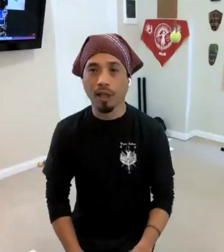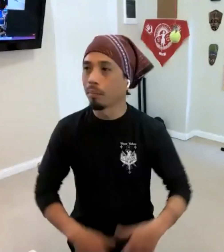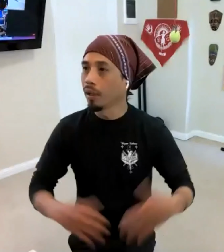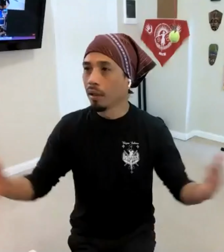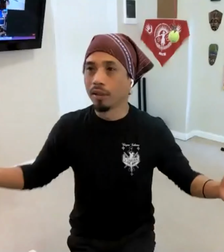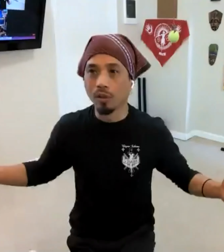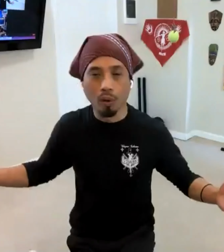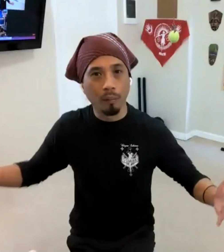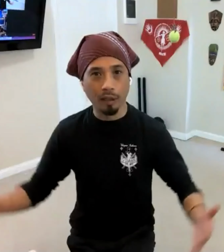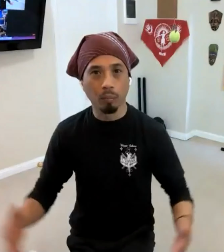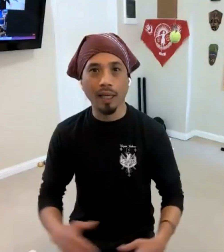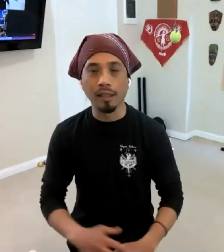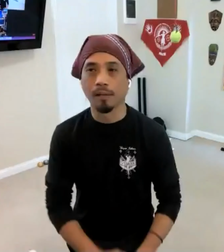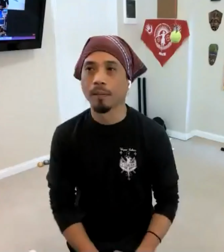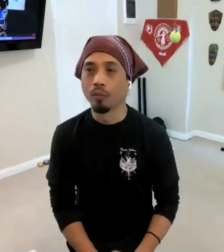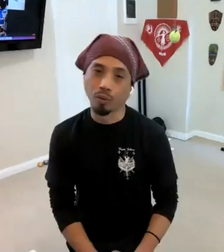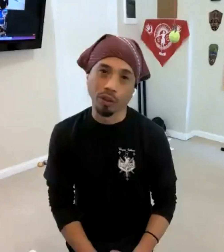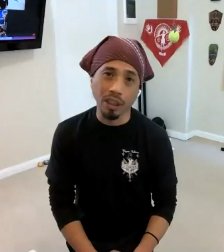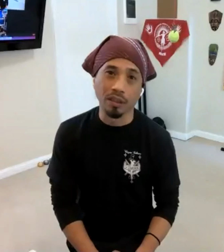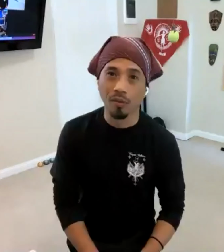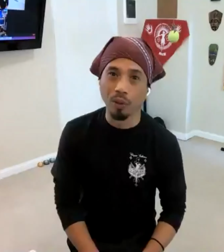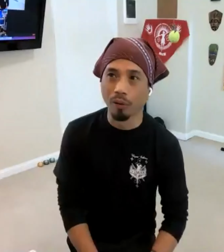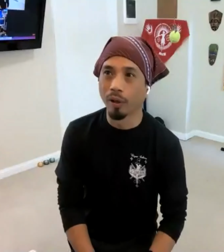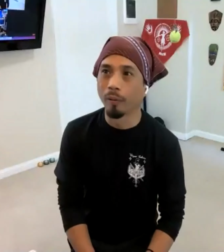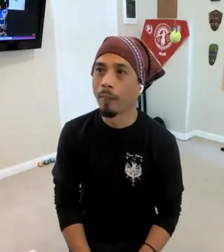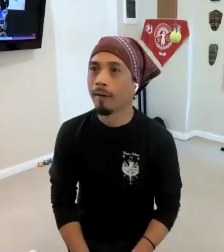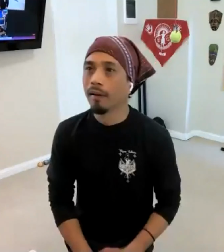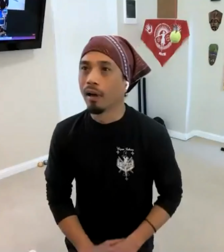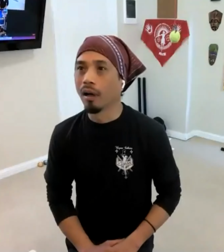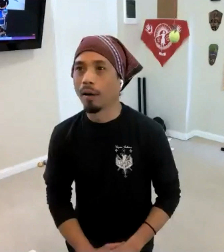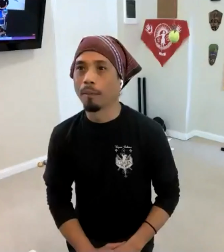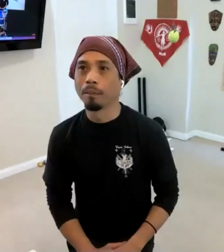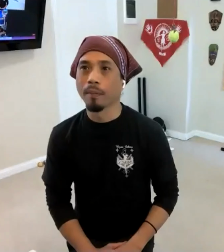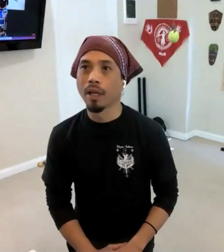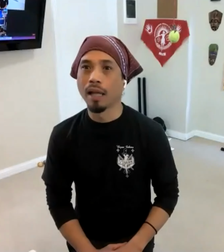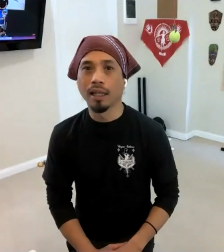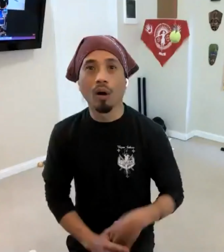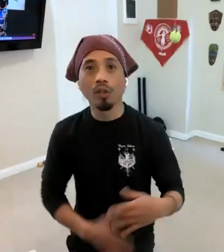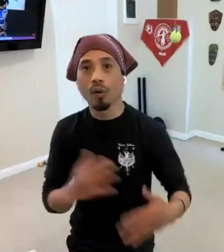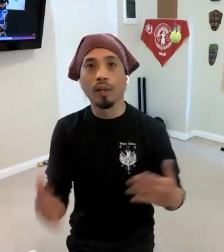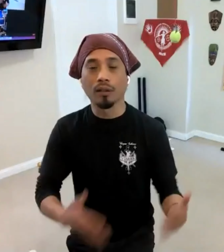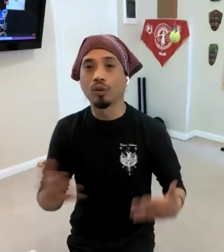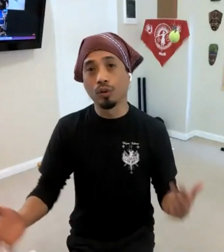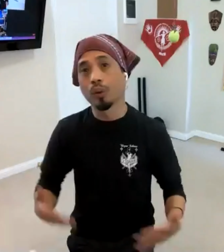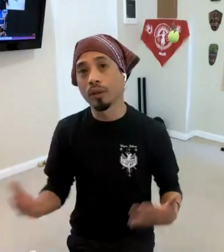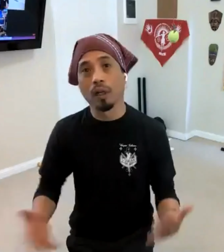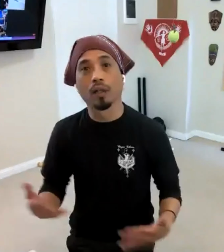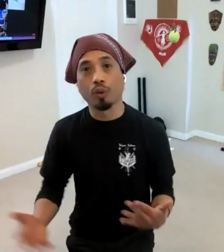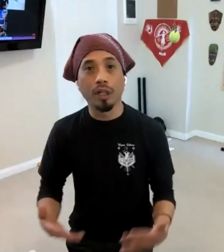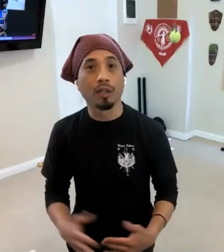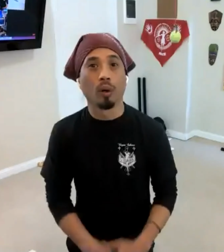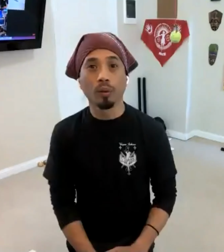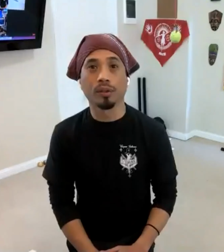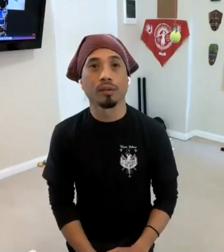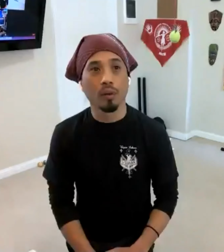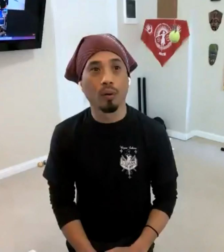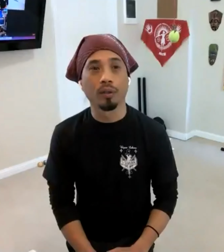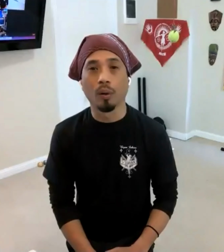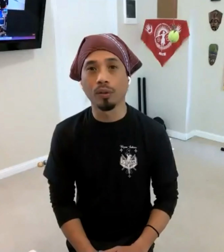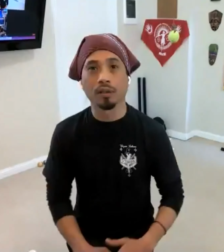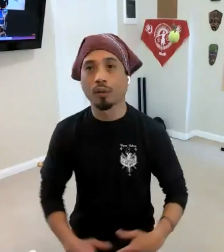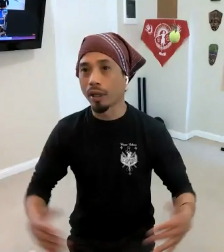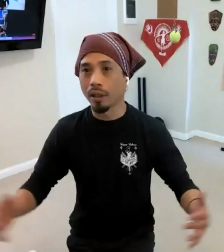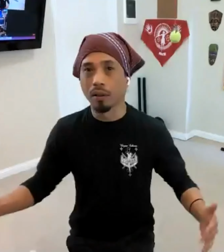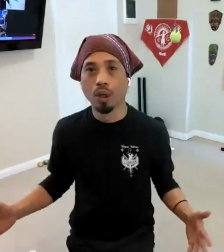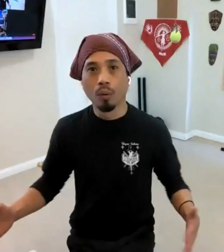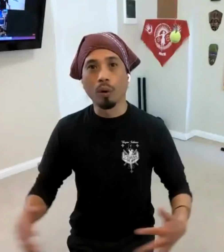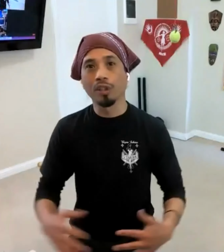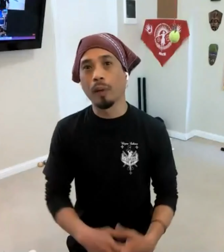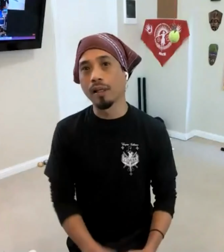MAKE THIS WORLD A BETTER PLACE, WHICH WE NEED.